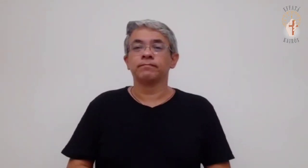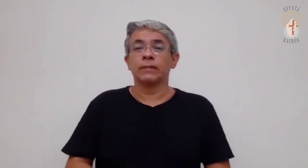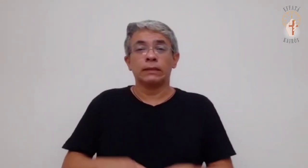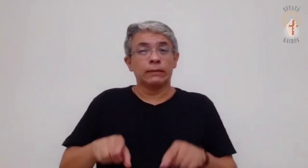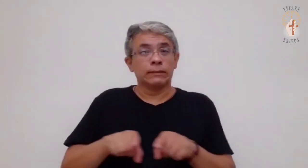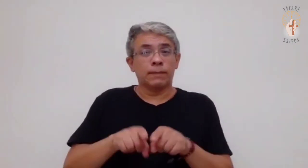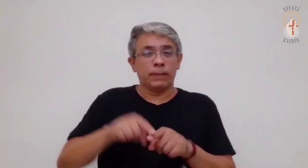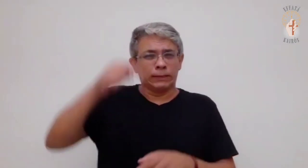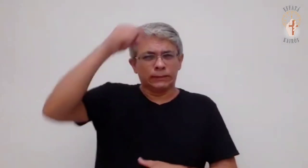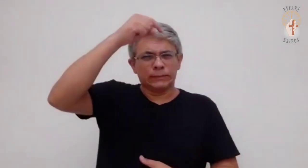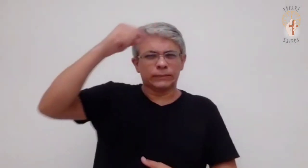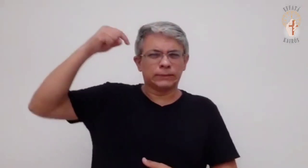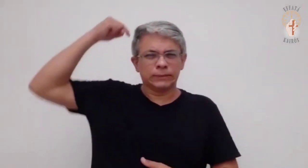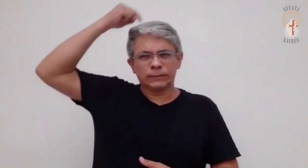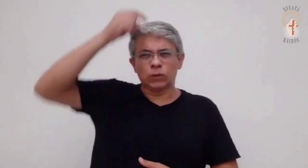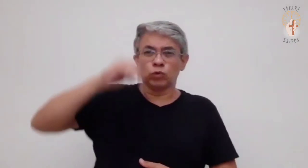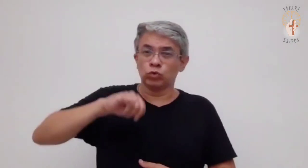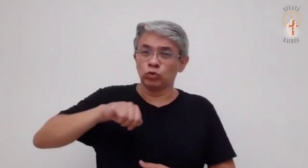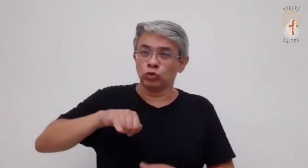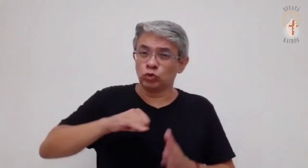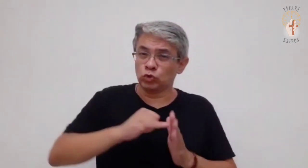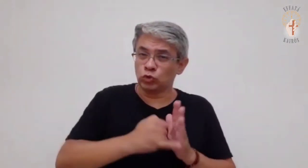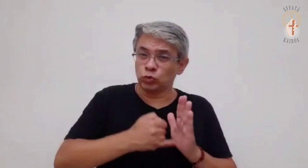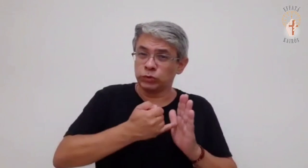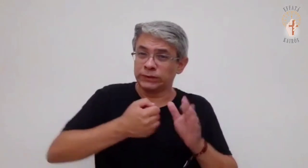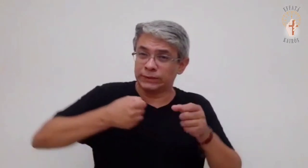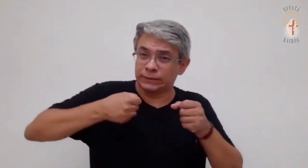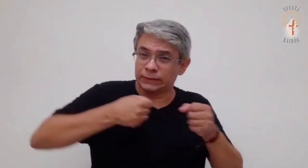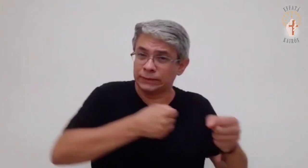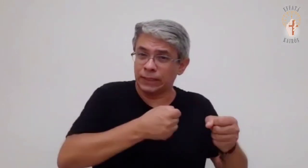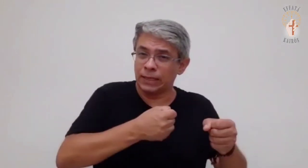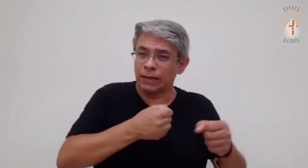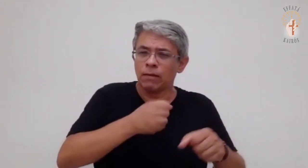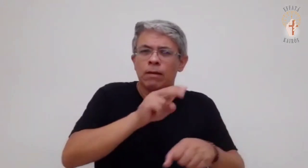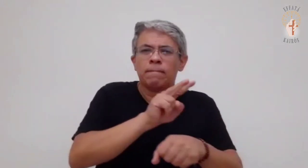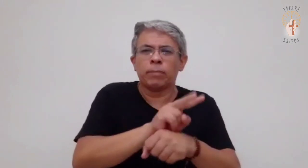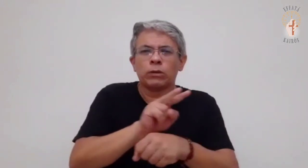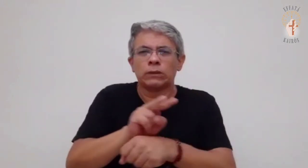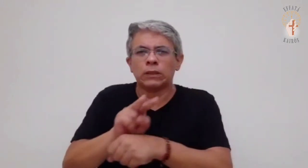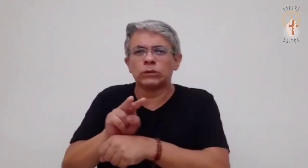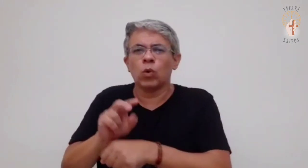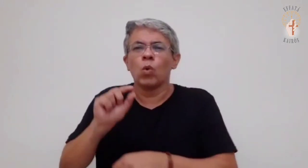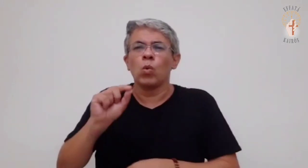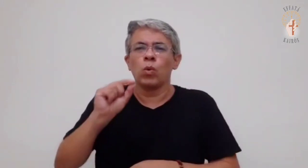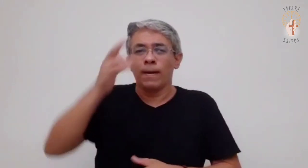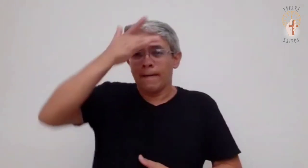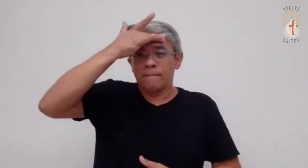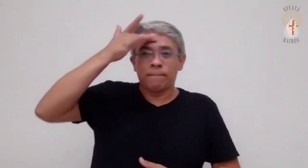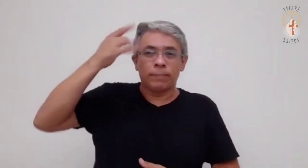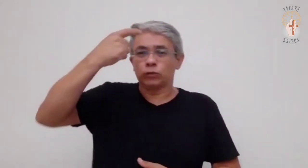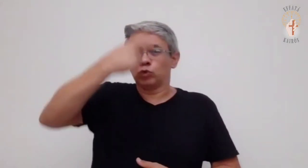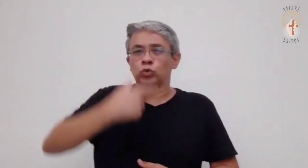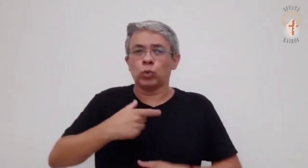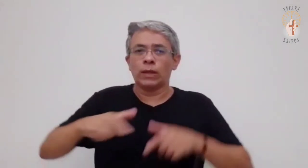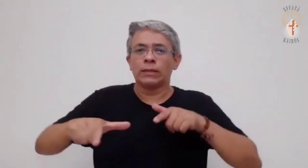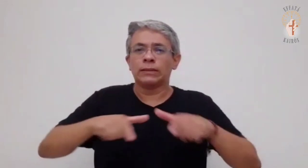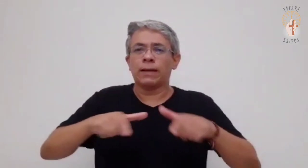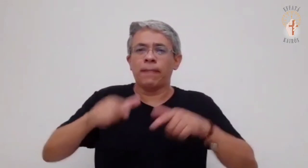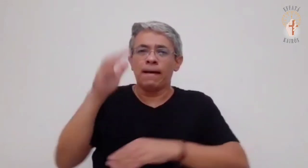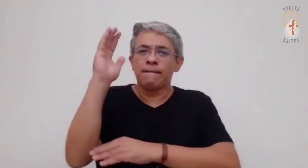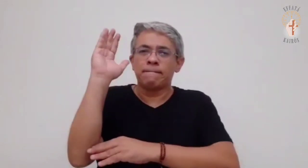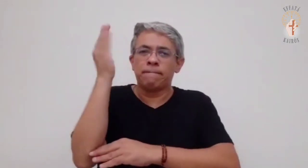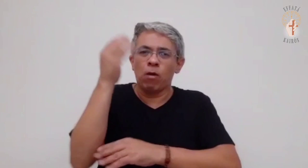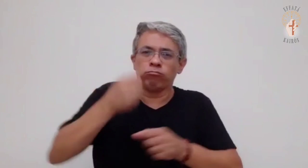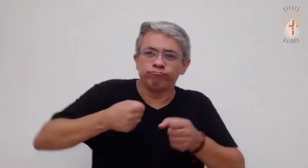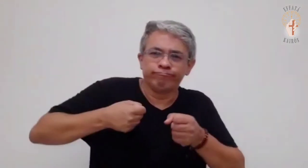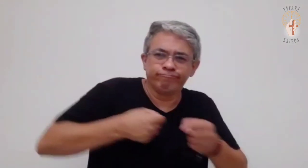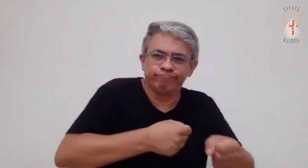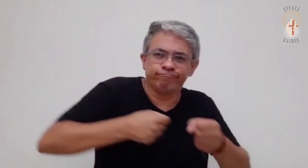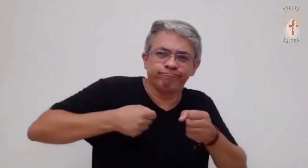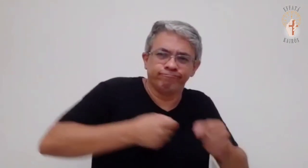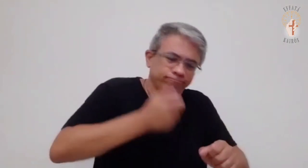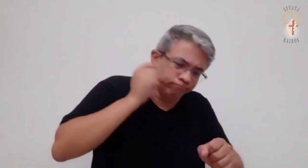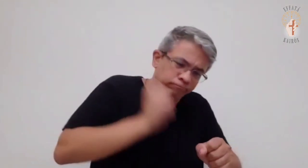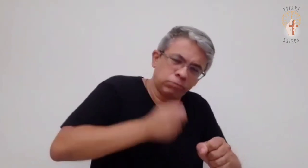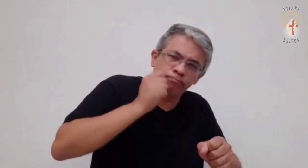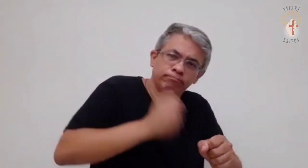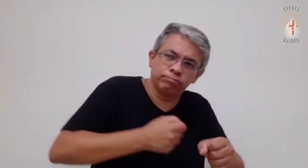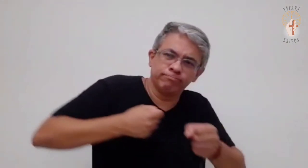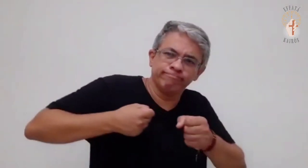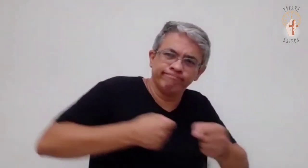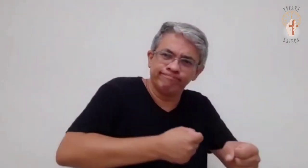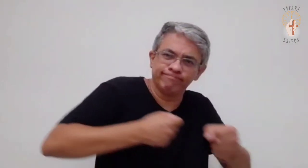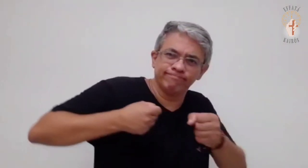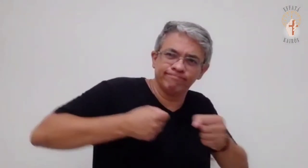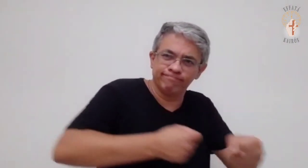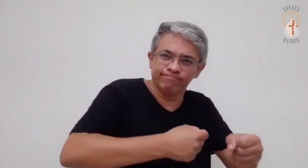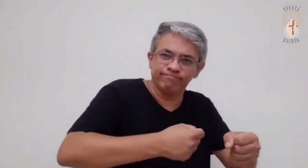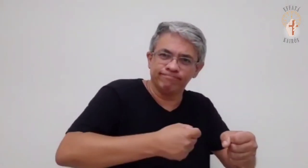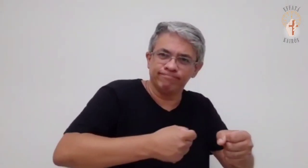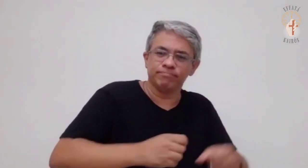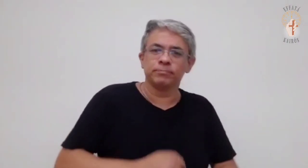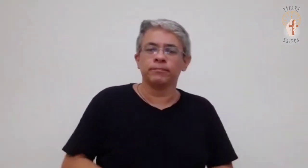St. Joseph is also invoked as the patron saint of carpenters.